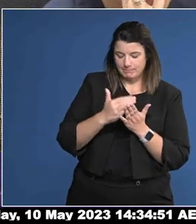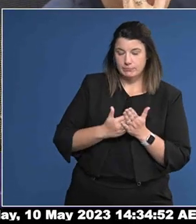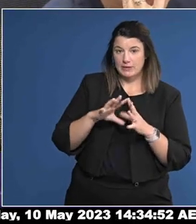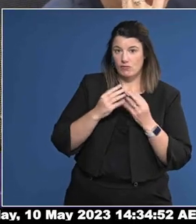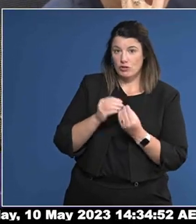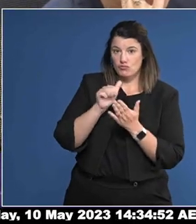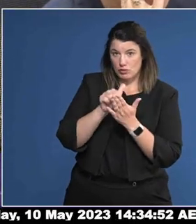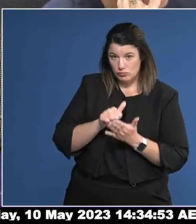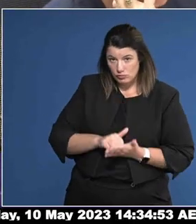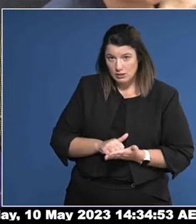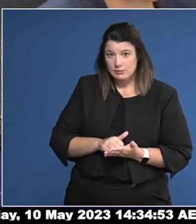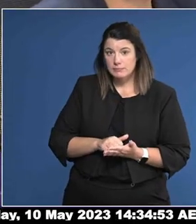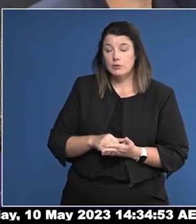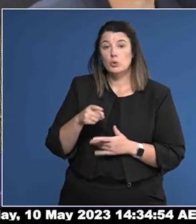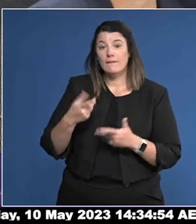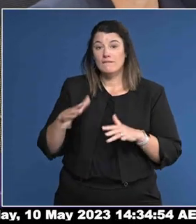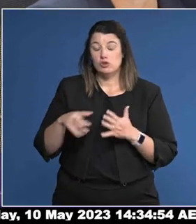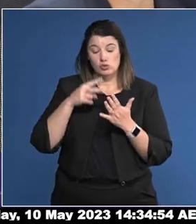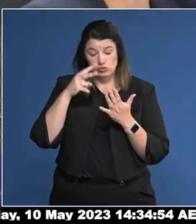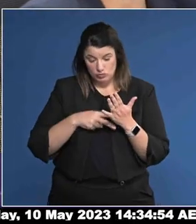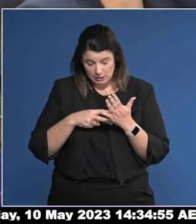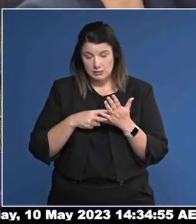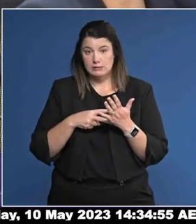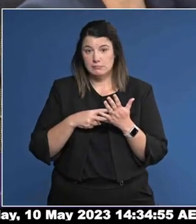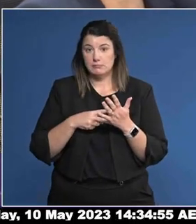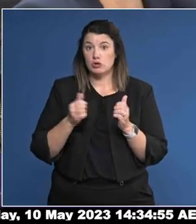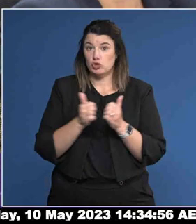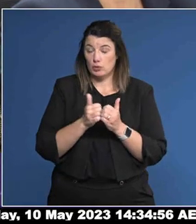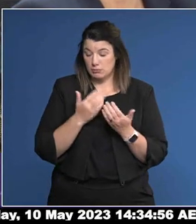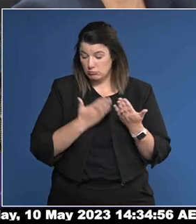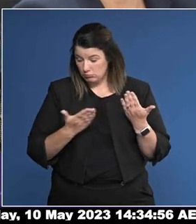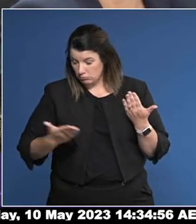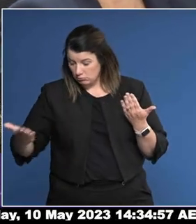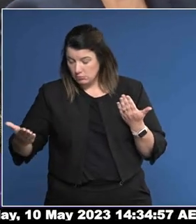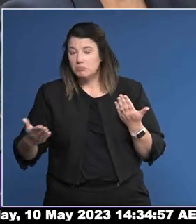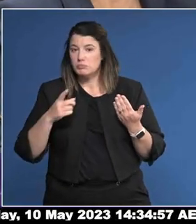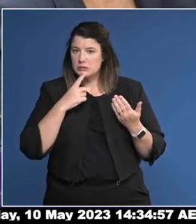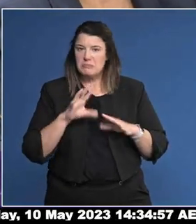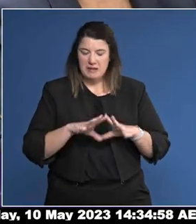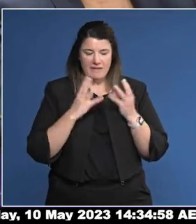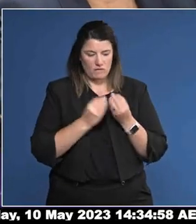proposed agreed facts, reviewed the document, you confirm that the matters in the